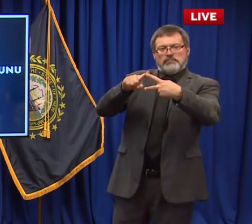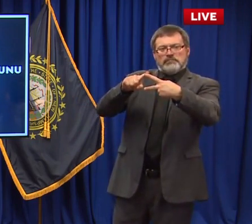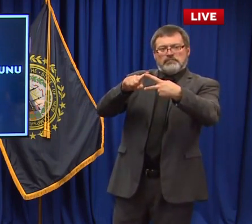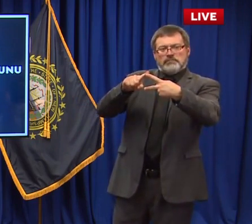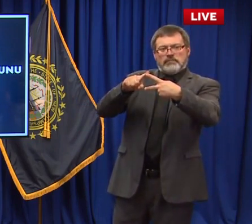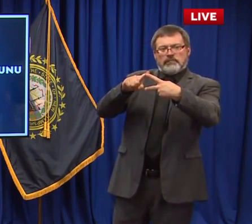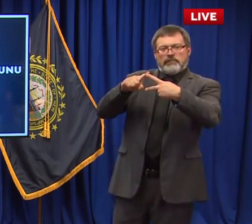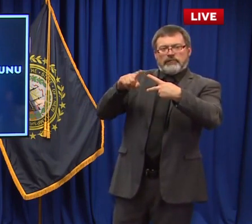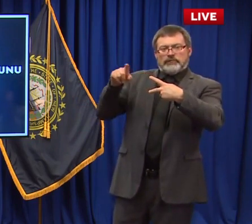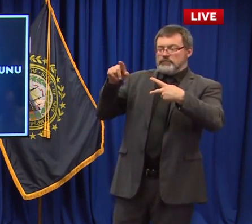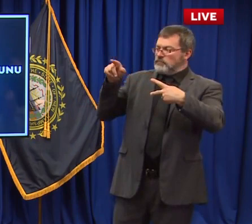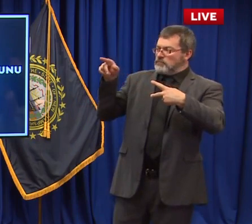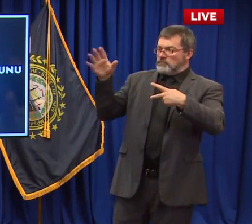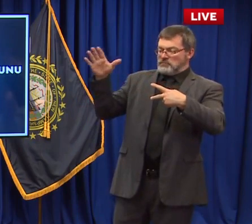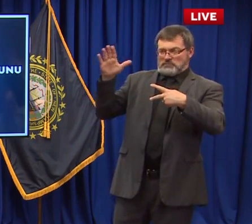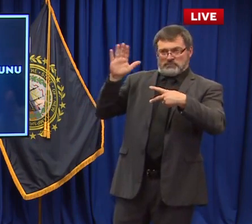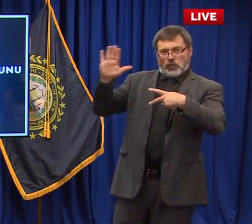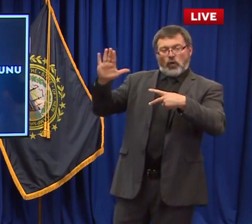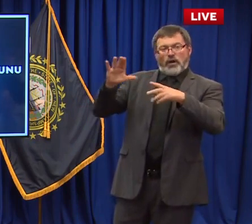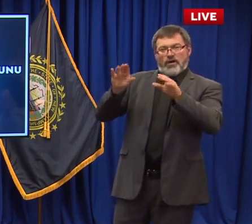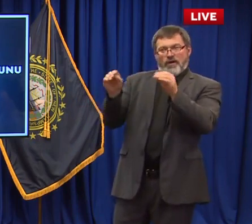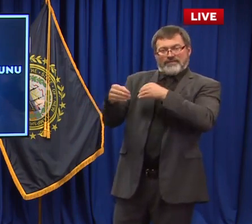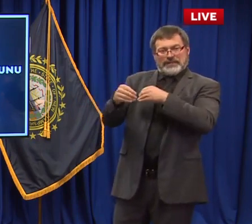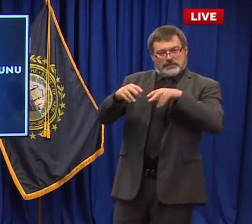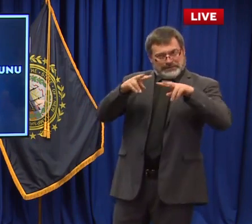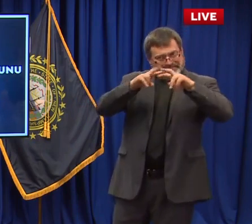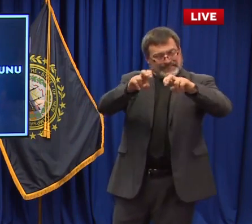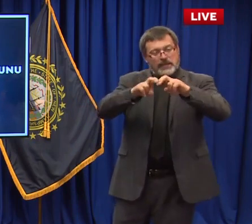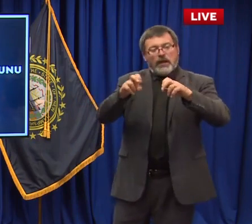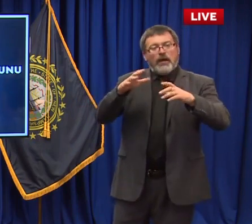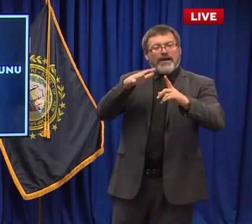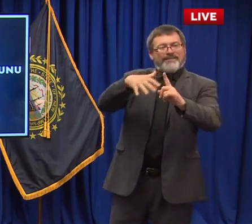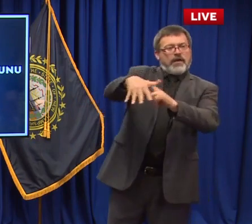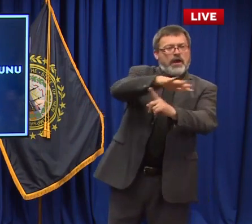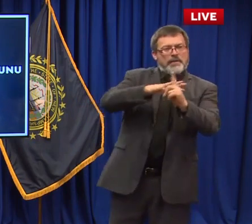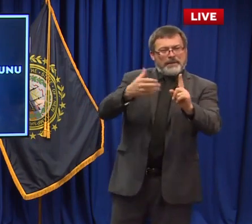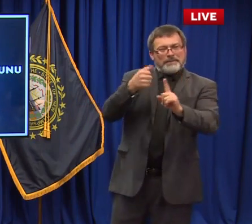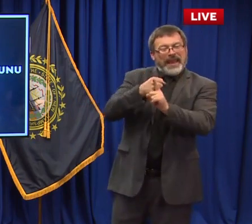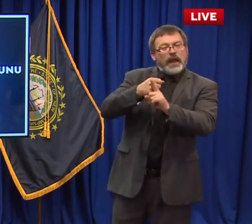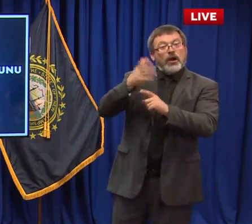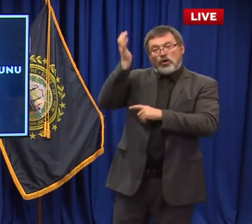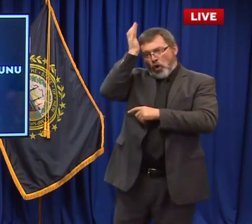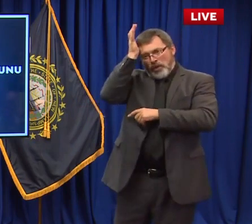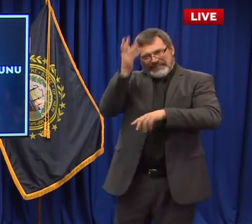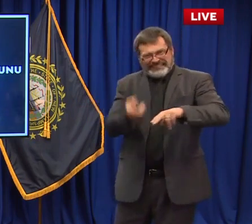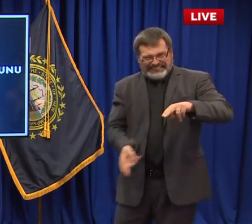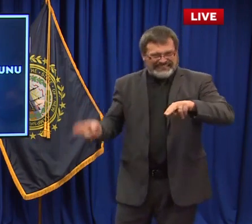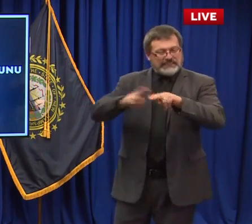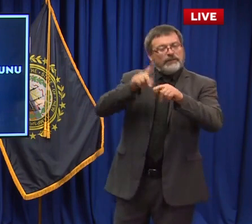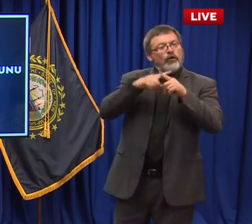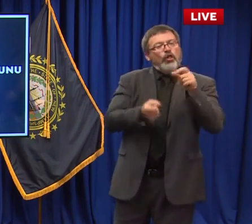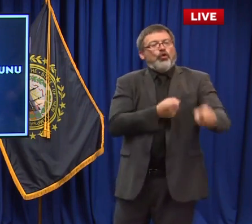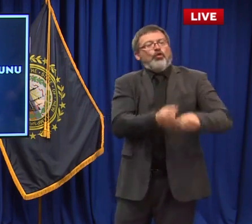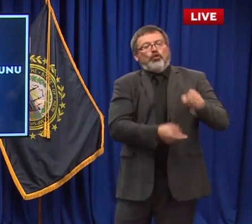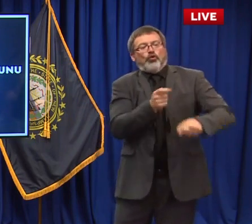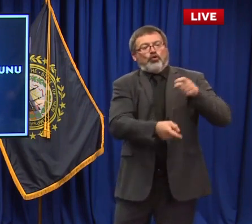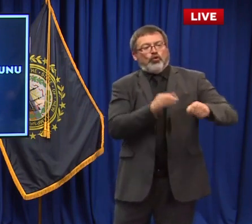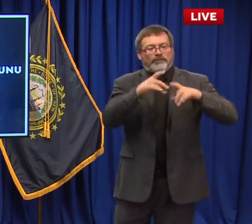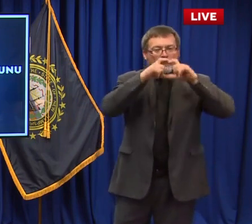THE FIRST BEING WE DO ANYTHING TO BOTH ASSESS AND ADDRESS AND BY MENTAL IMPACT BASED ON COVID-RELATED WASTE?